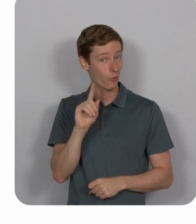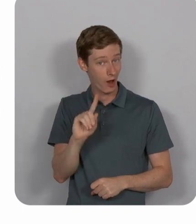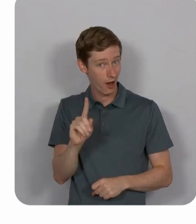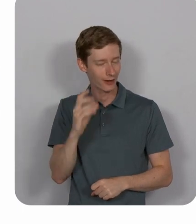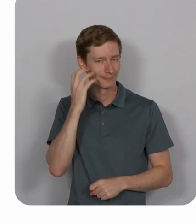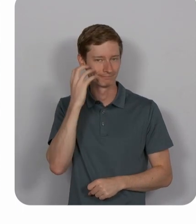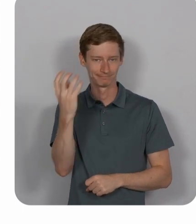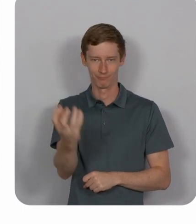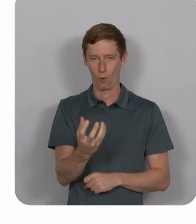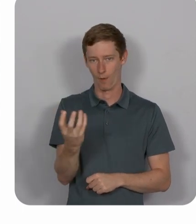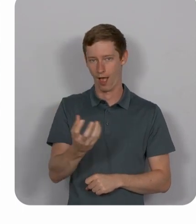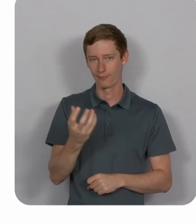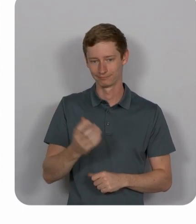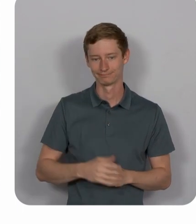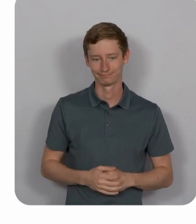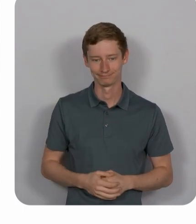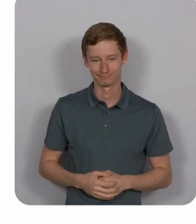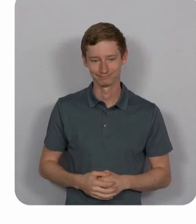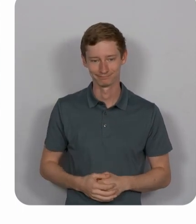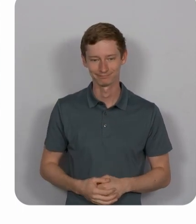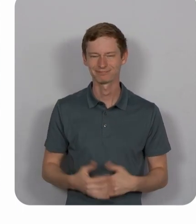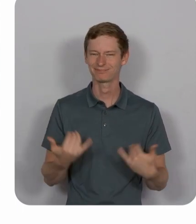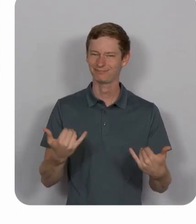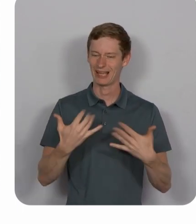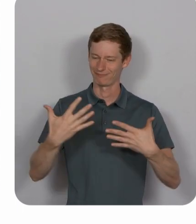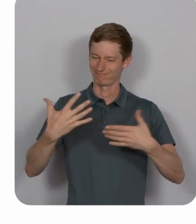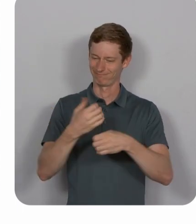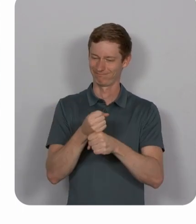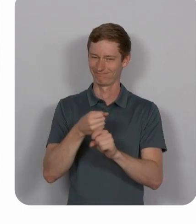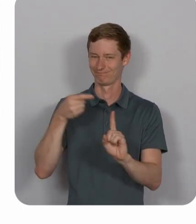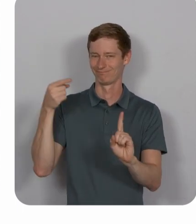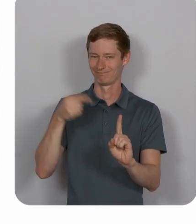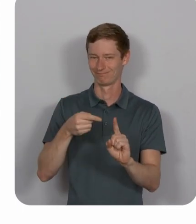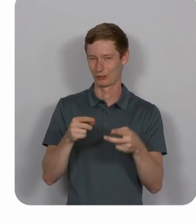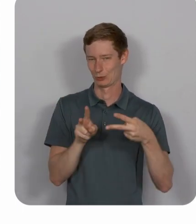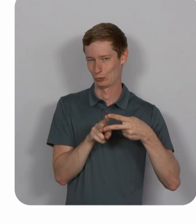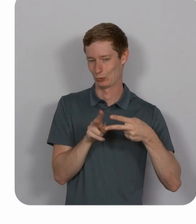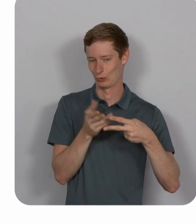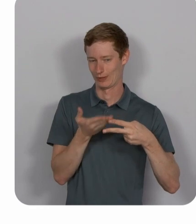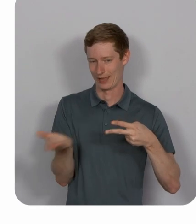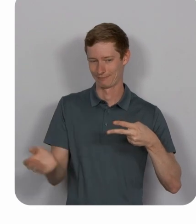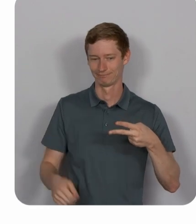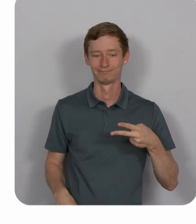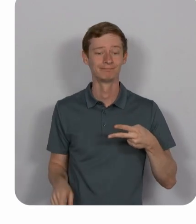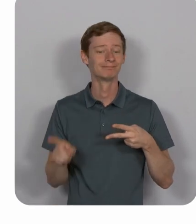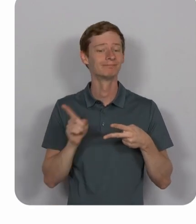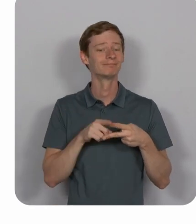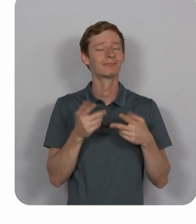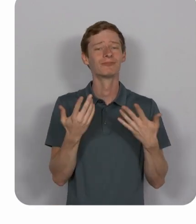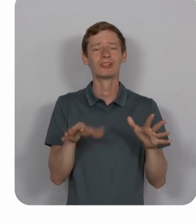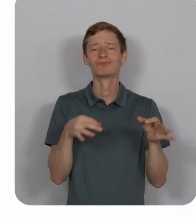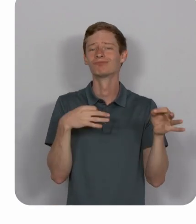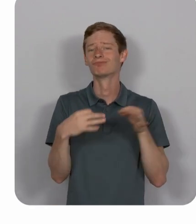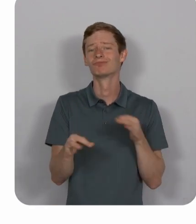To recap, we’ve talk through two main things. One, a variety of new animation capabilities